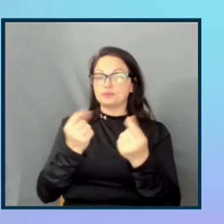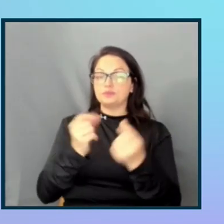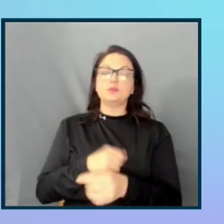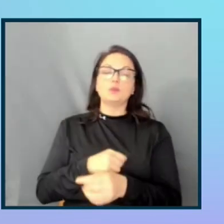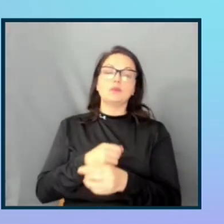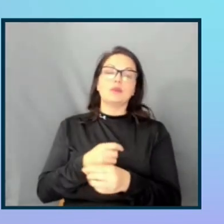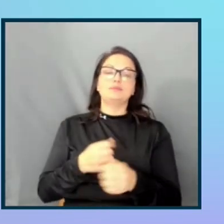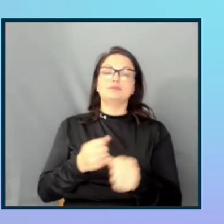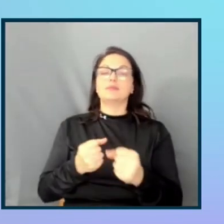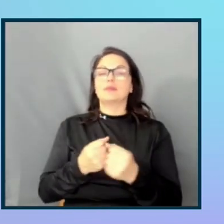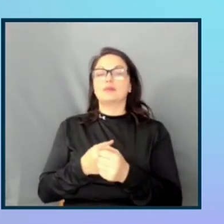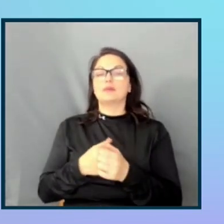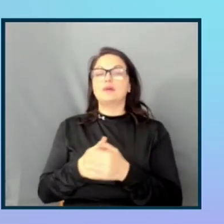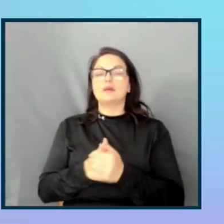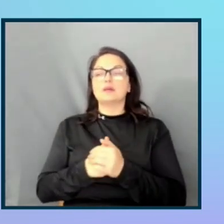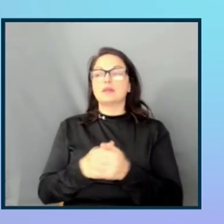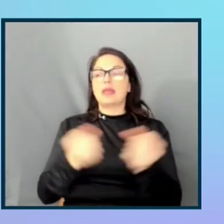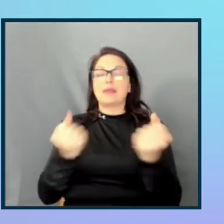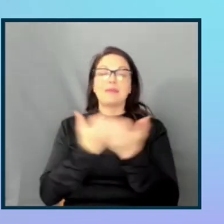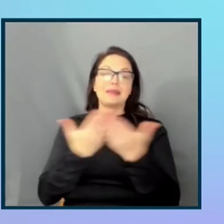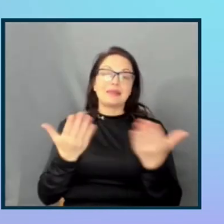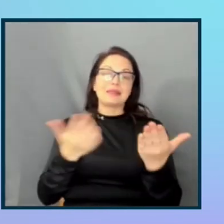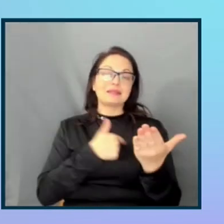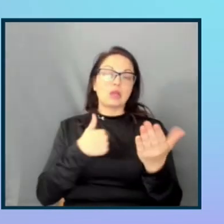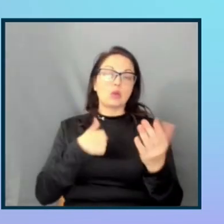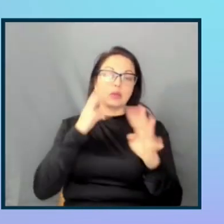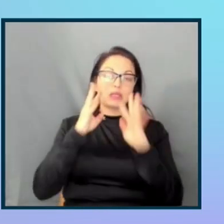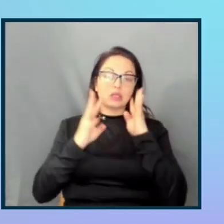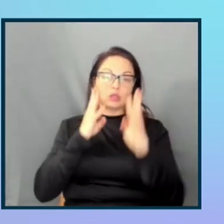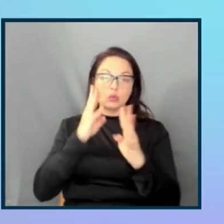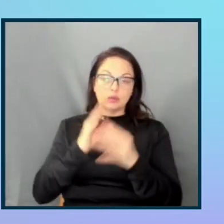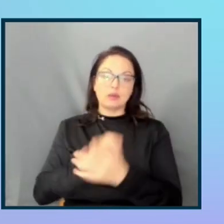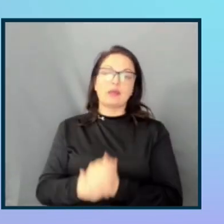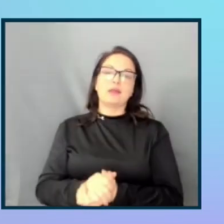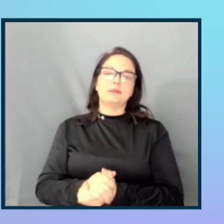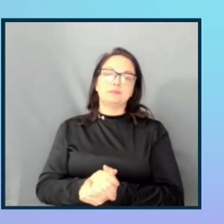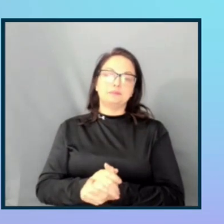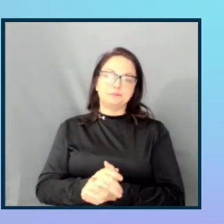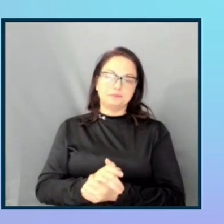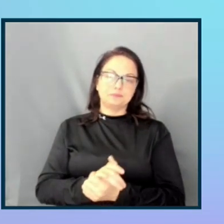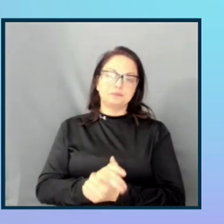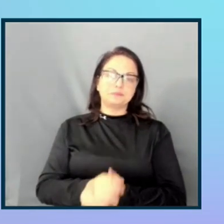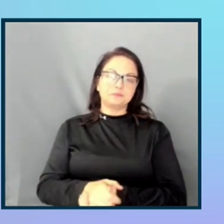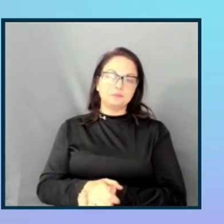is stuff we created. There are issues and problems and mistakes that we built into the system.